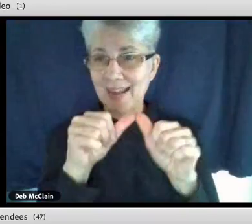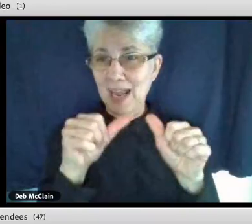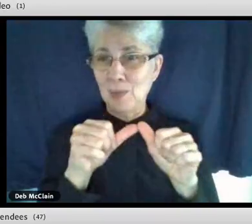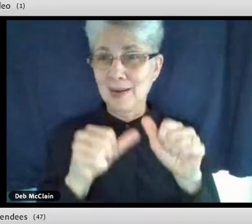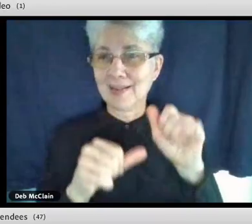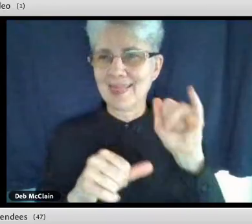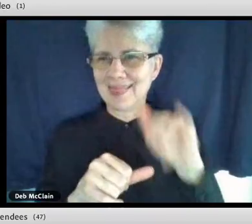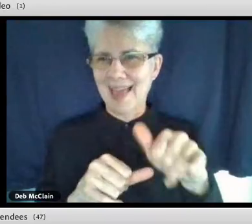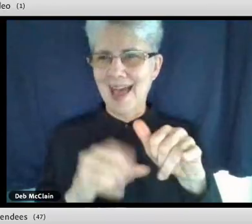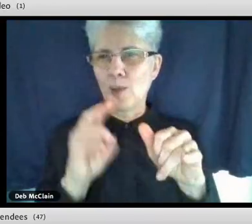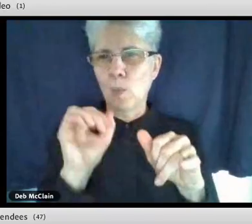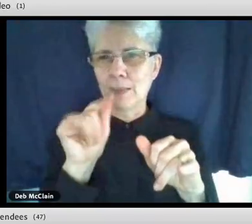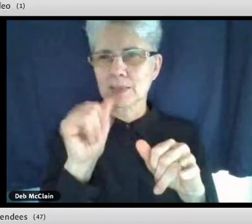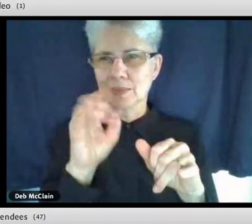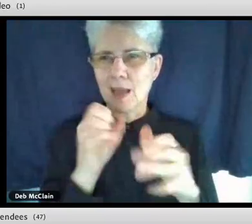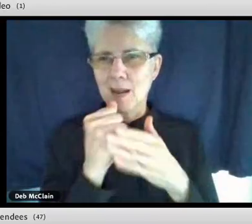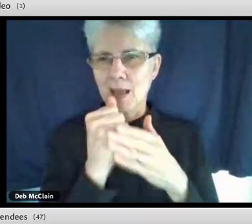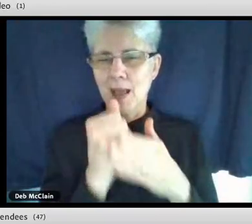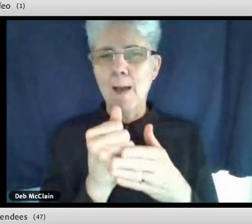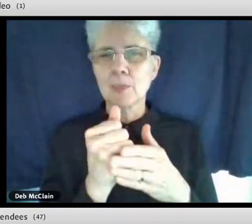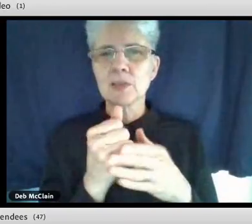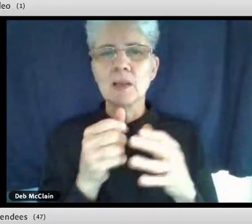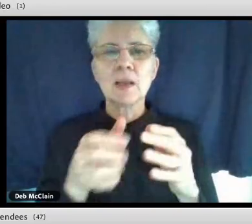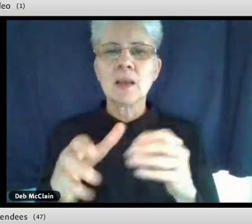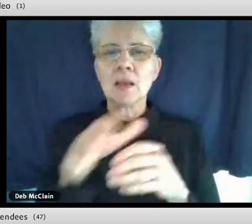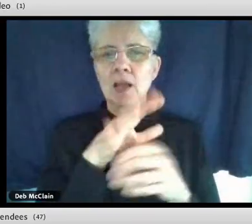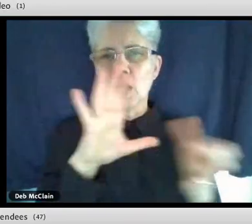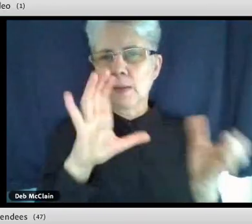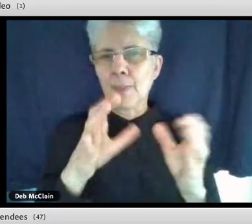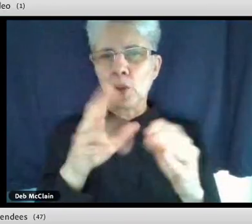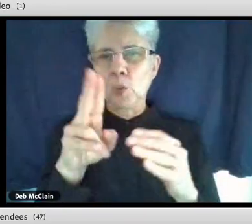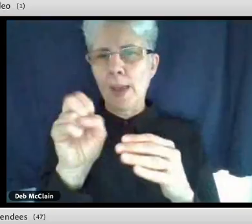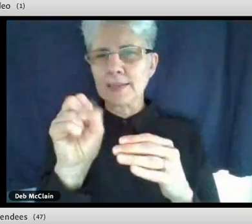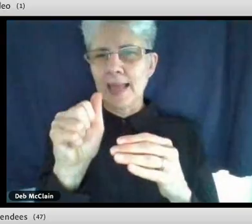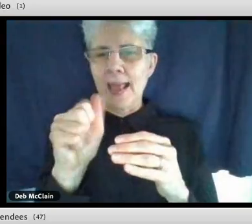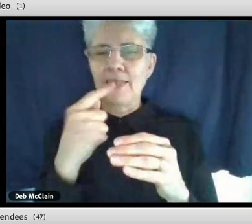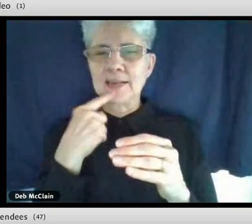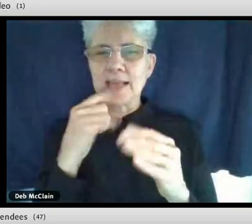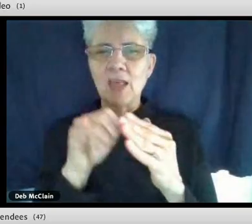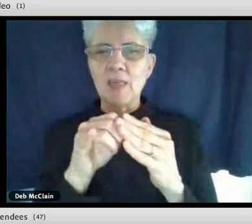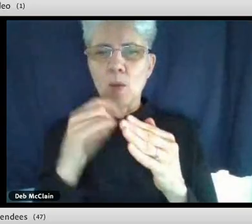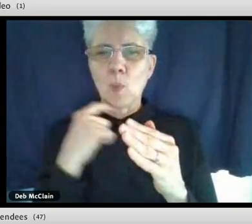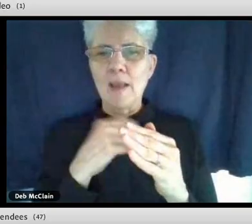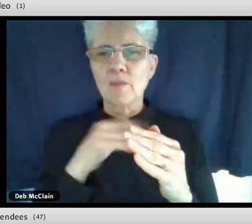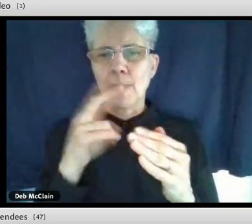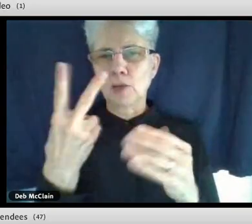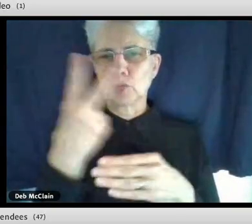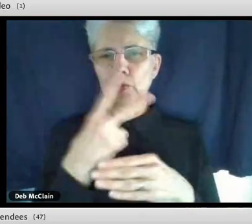So this is looking at the entire United States. They say we have about 2 days